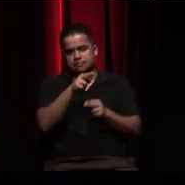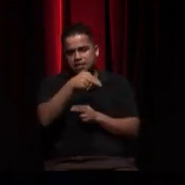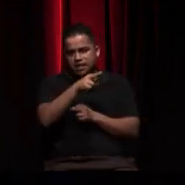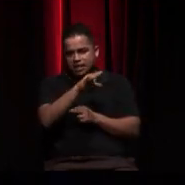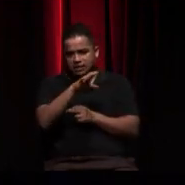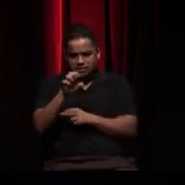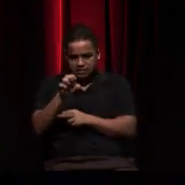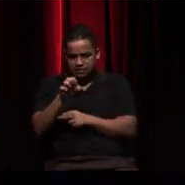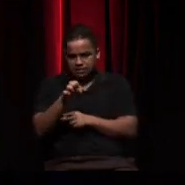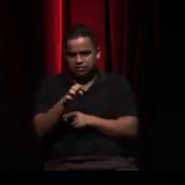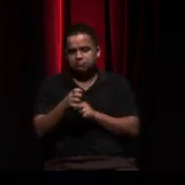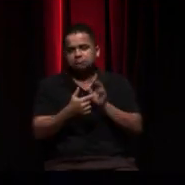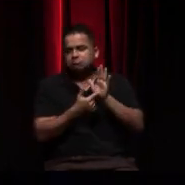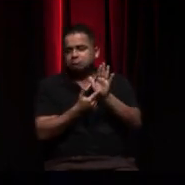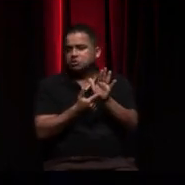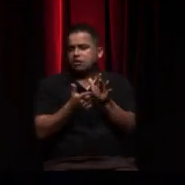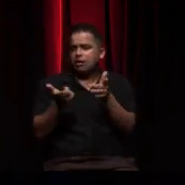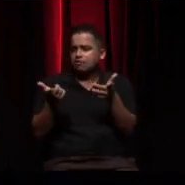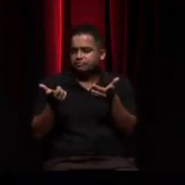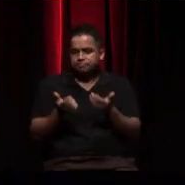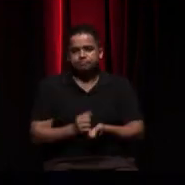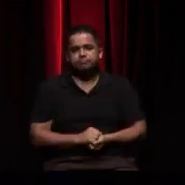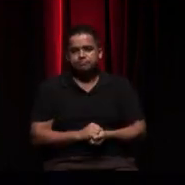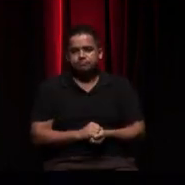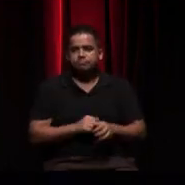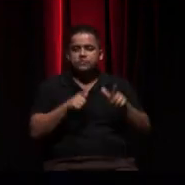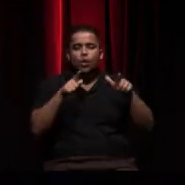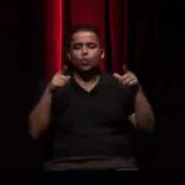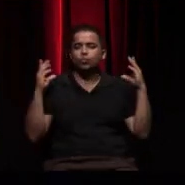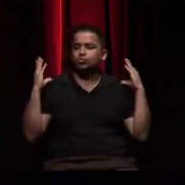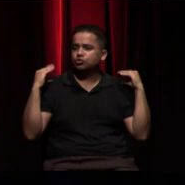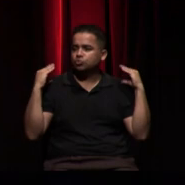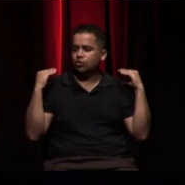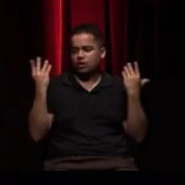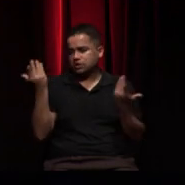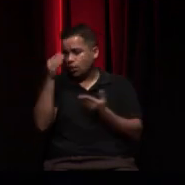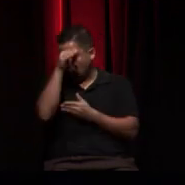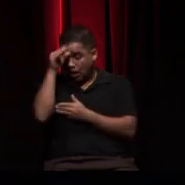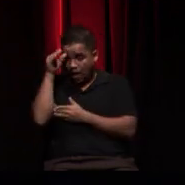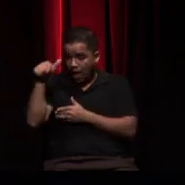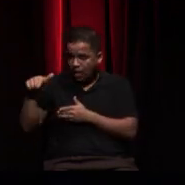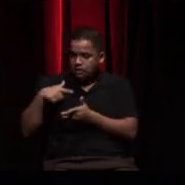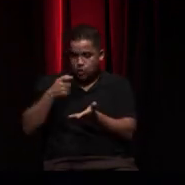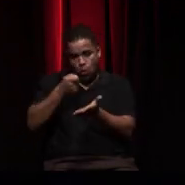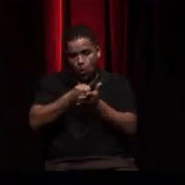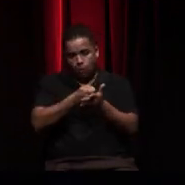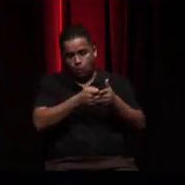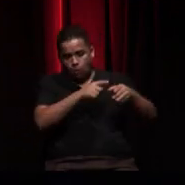showing where the client / driver who bought tires from them